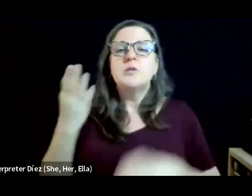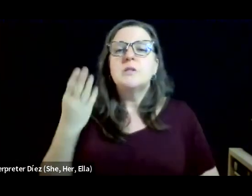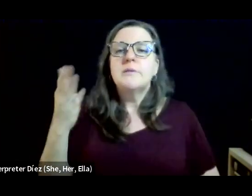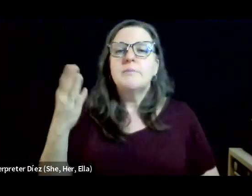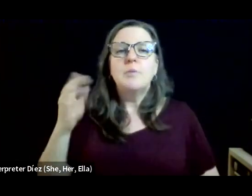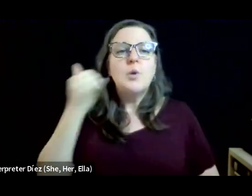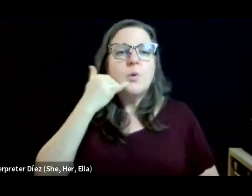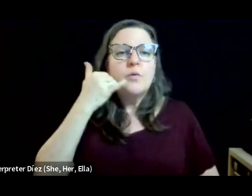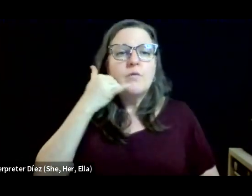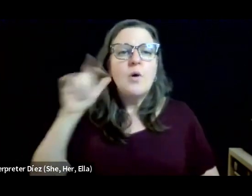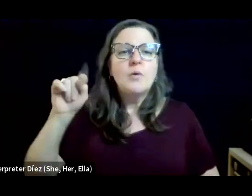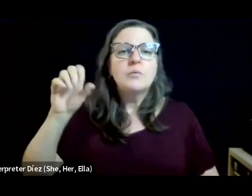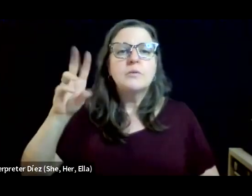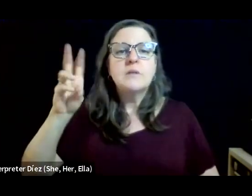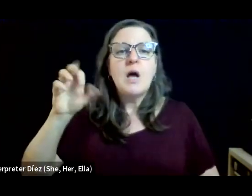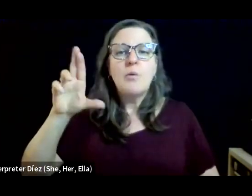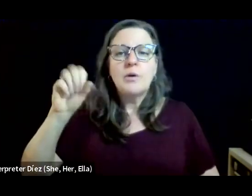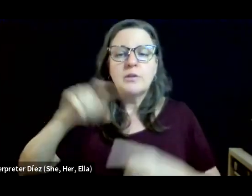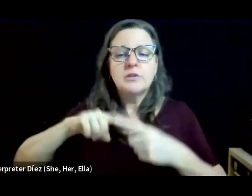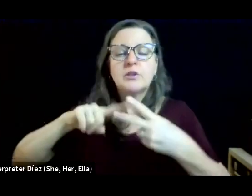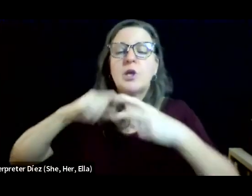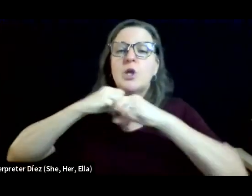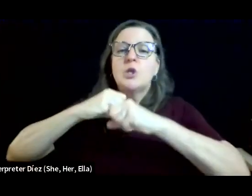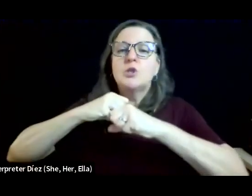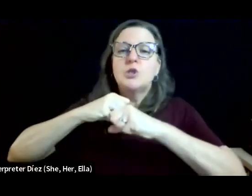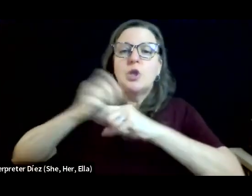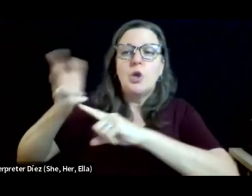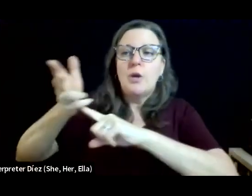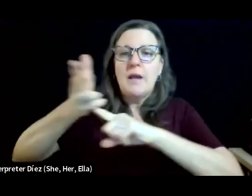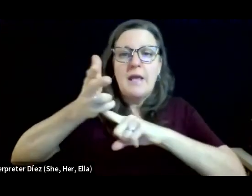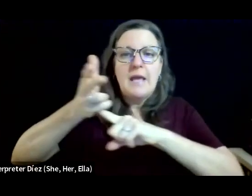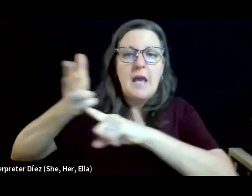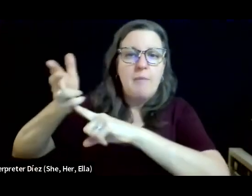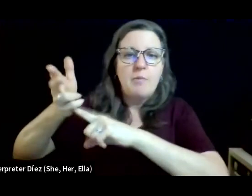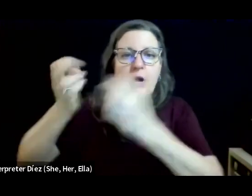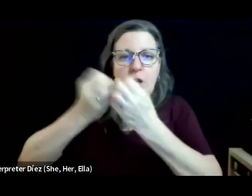Blue Phone Towers, Security Camera Equipment, and Software from